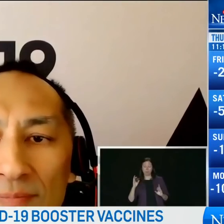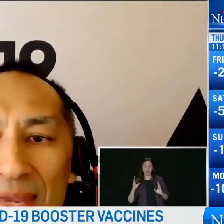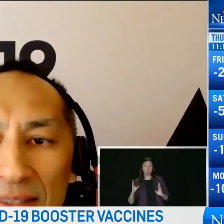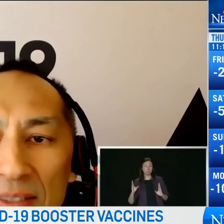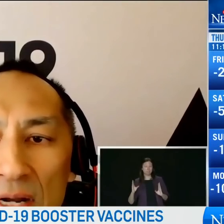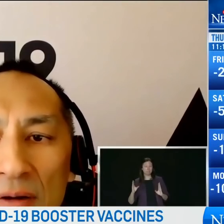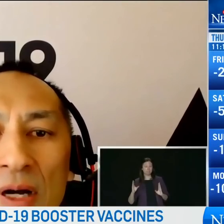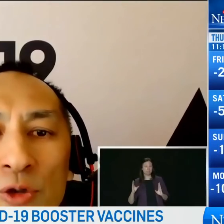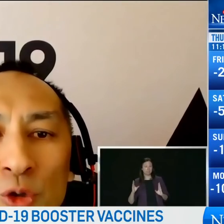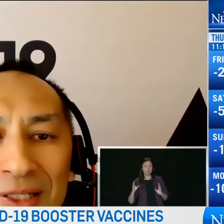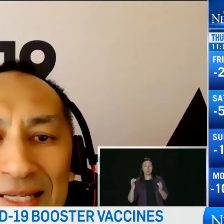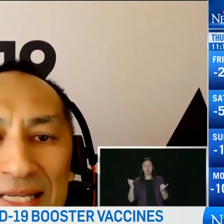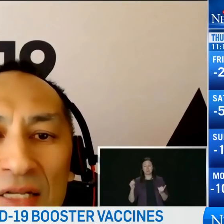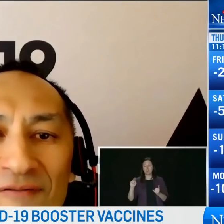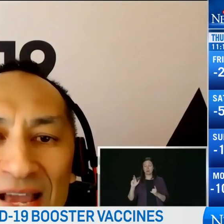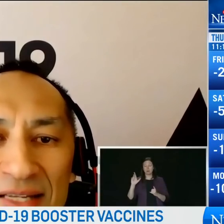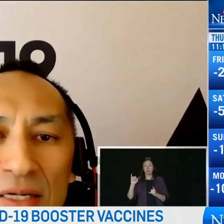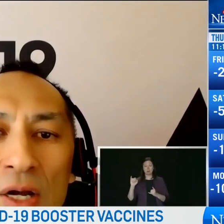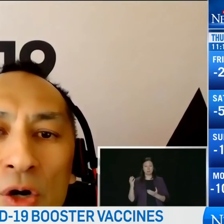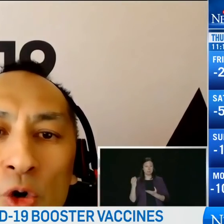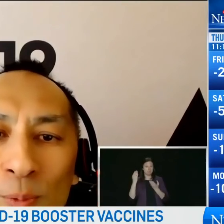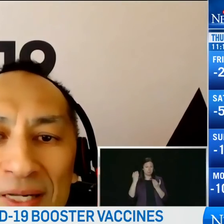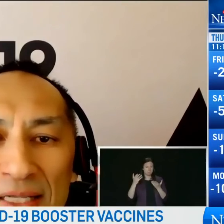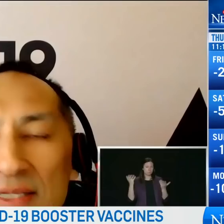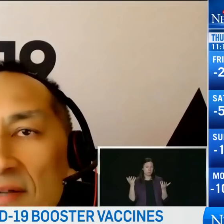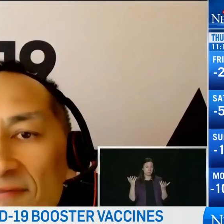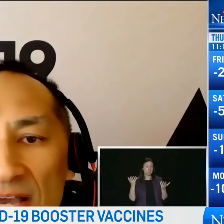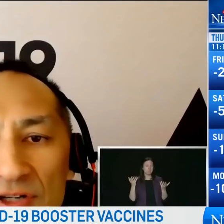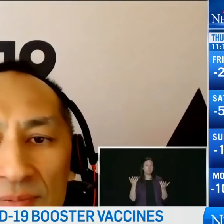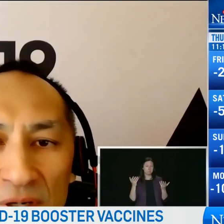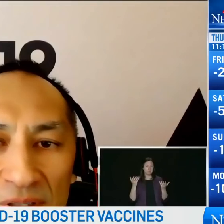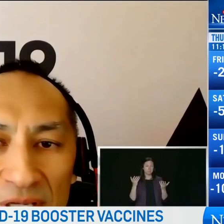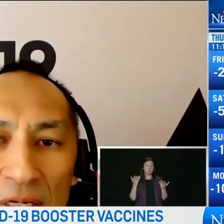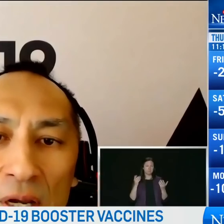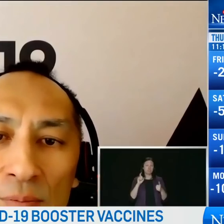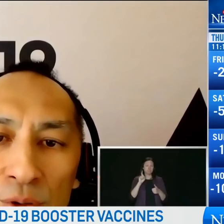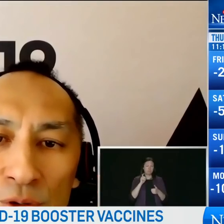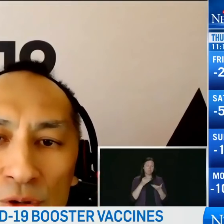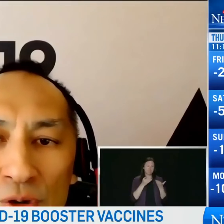ACCORDINGLY FOR ADOLESCENTS AND